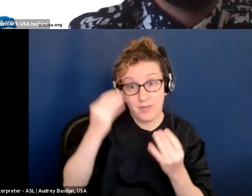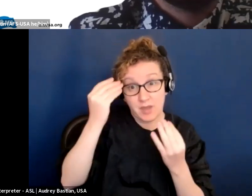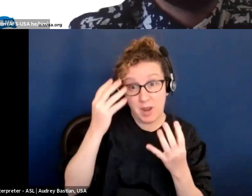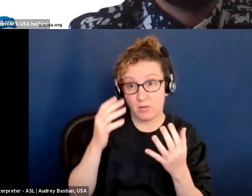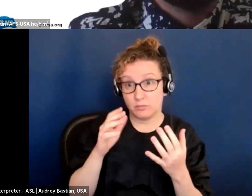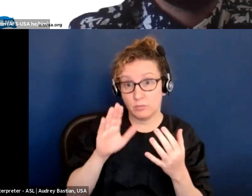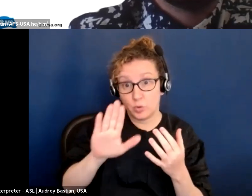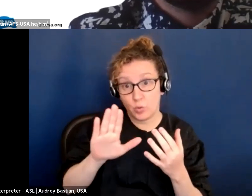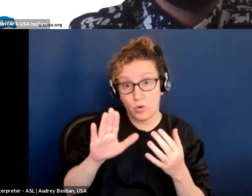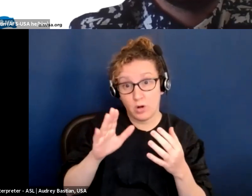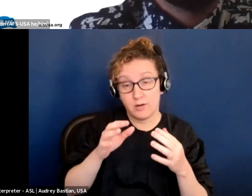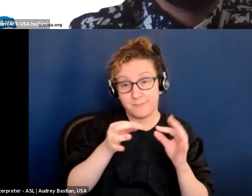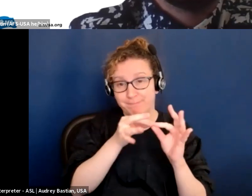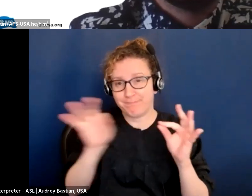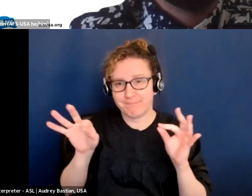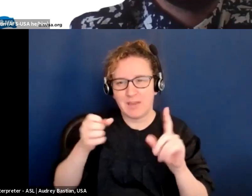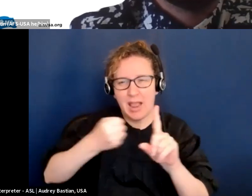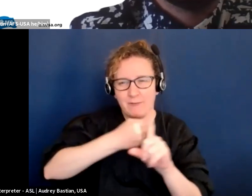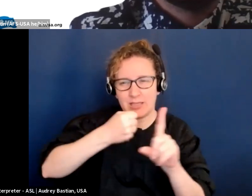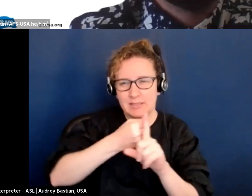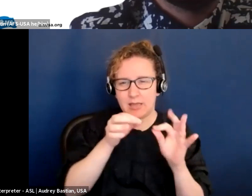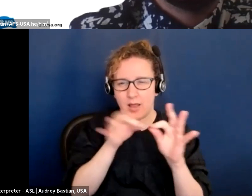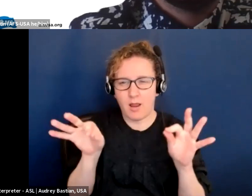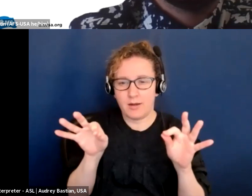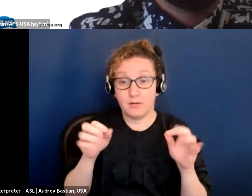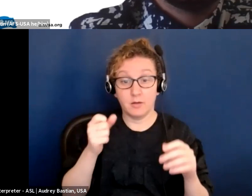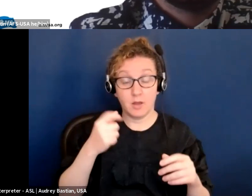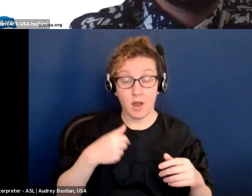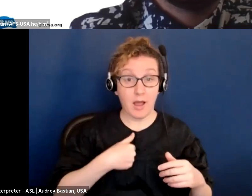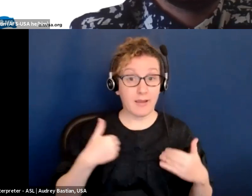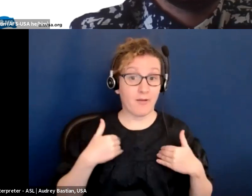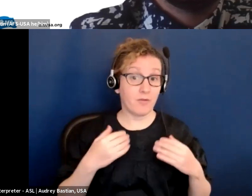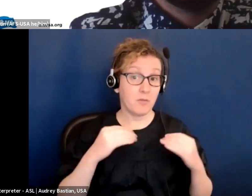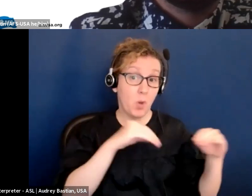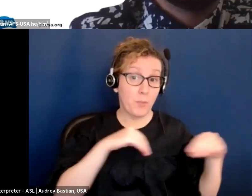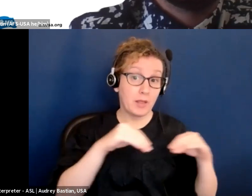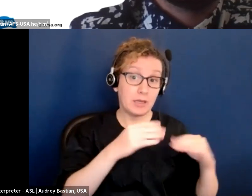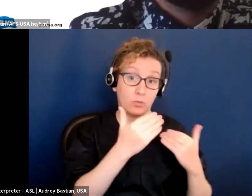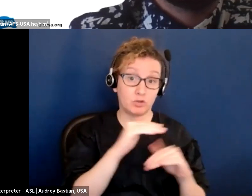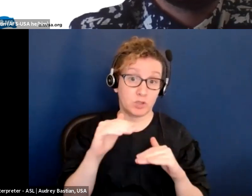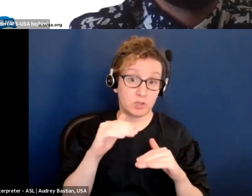example that I have some mobility restrictions and when I studied abroad, there was an excursion